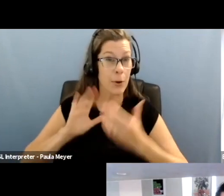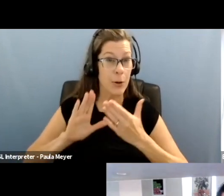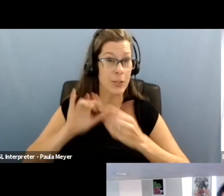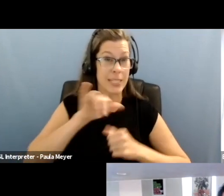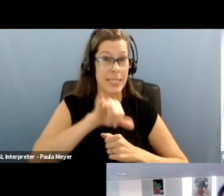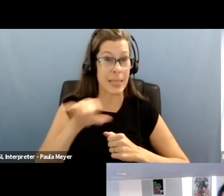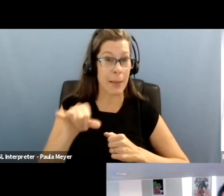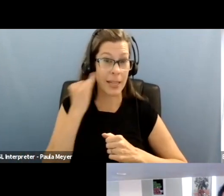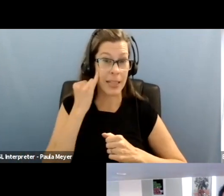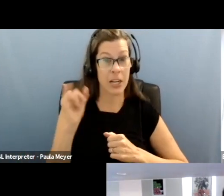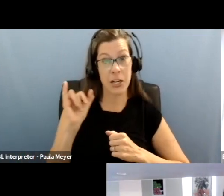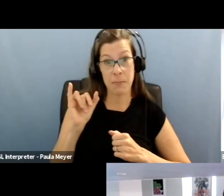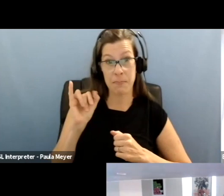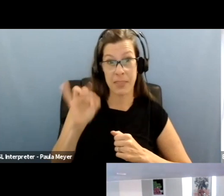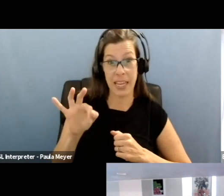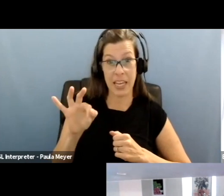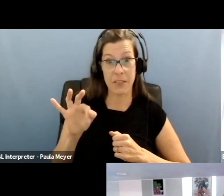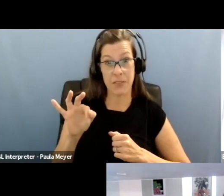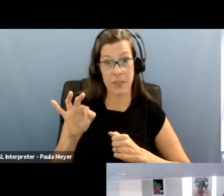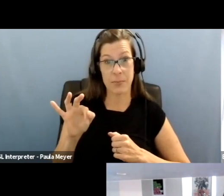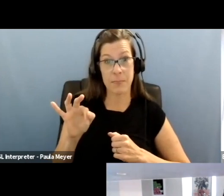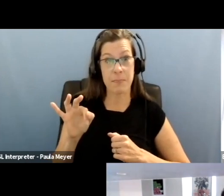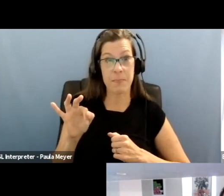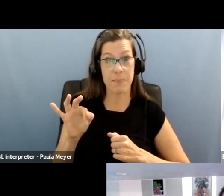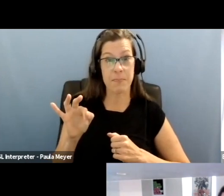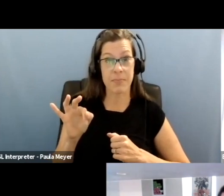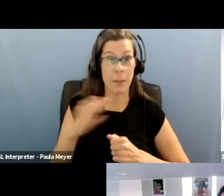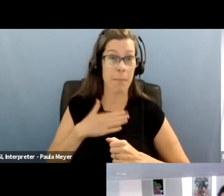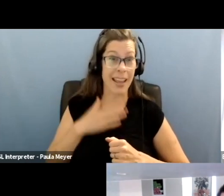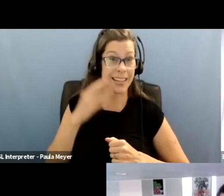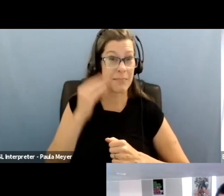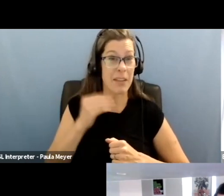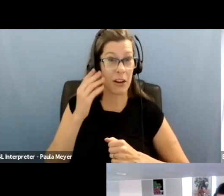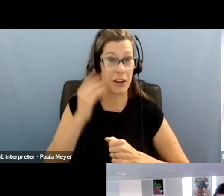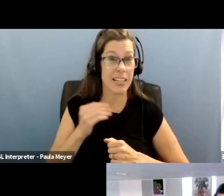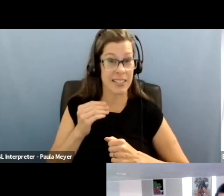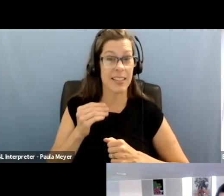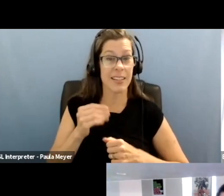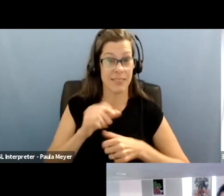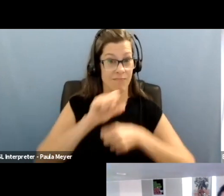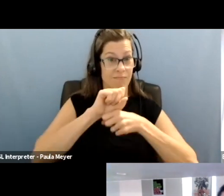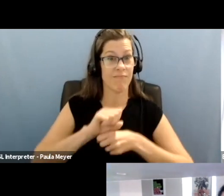If you are using- I can speak just from my experience, and traditionally we have used StreamText